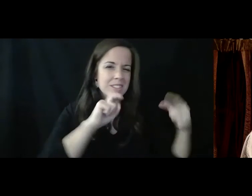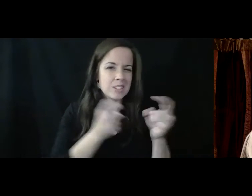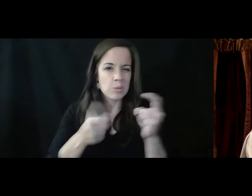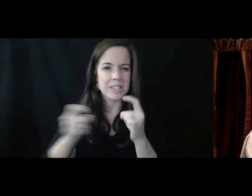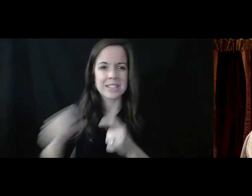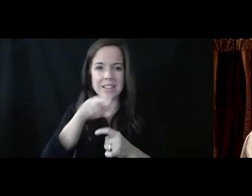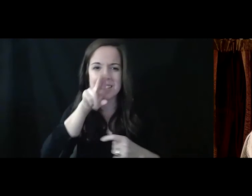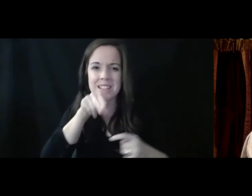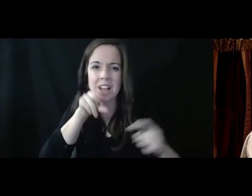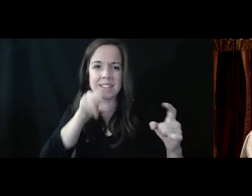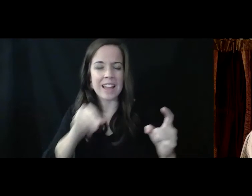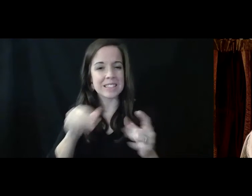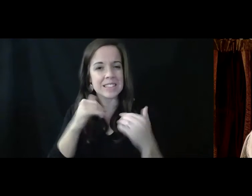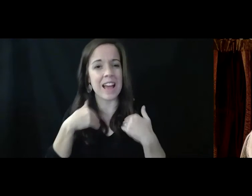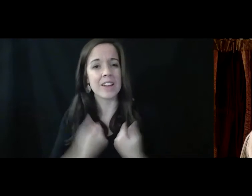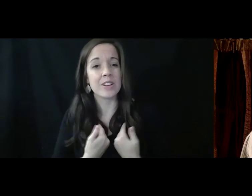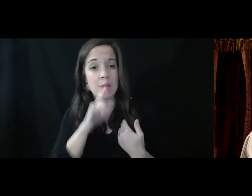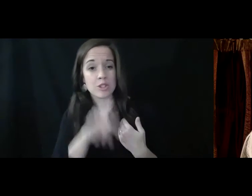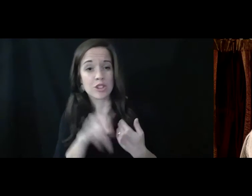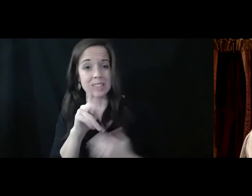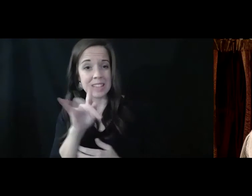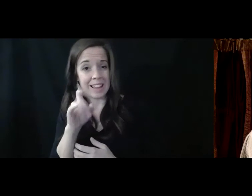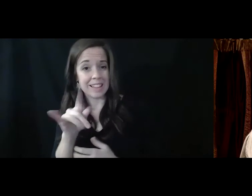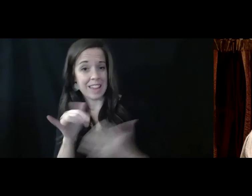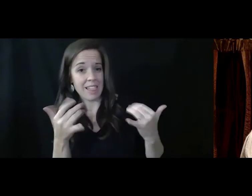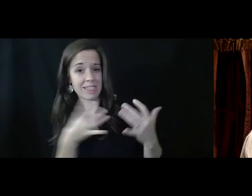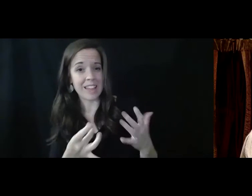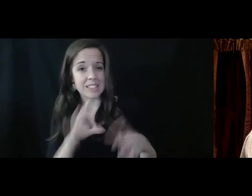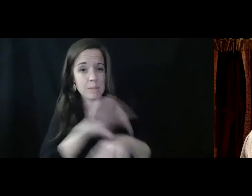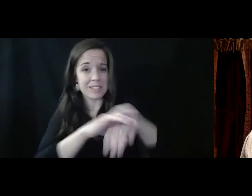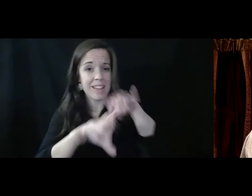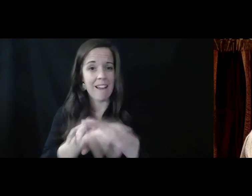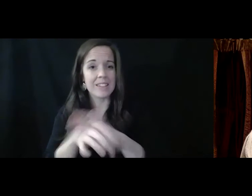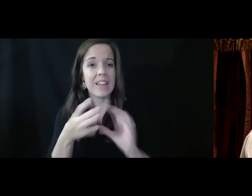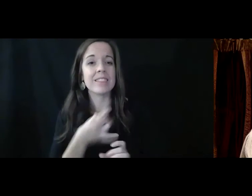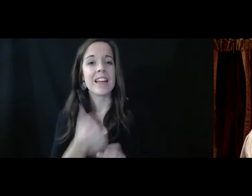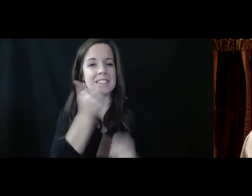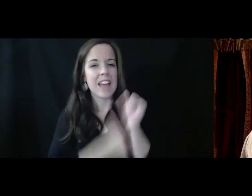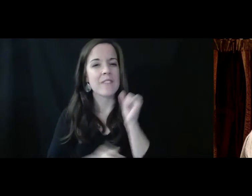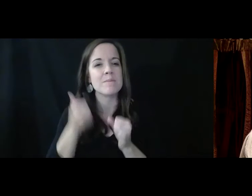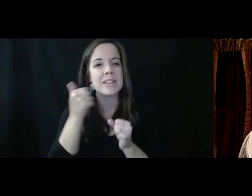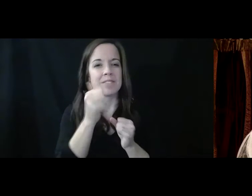tired // I’d bet it’s kinky and likes to be tied // likes every bit of itself bit // this tongue